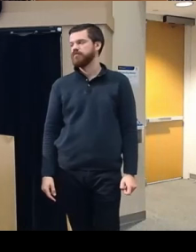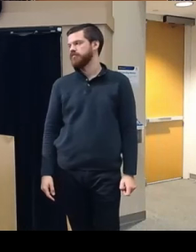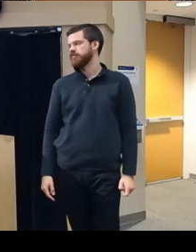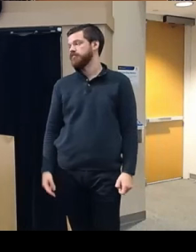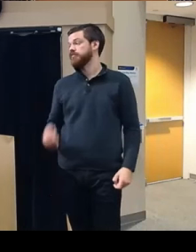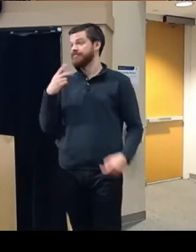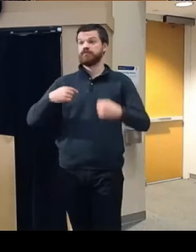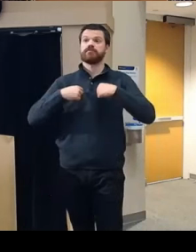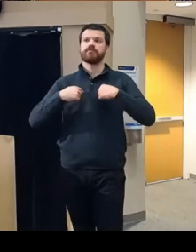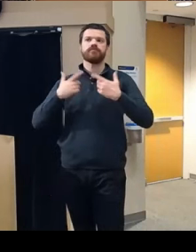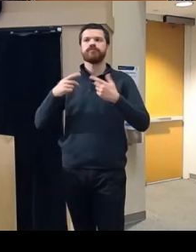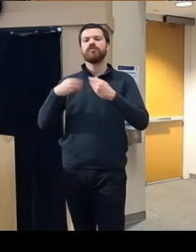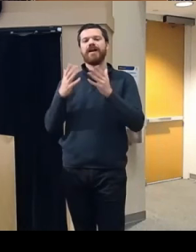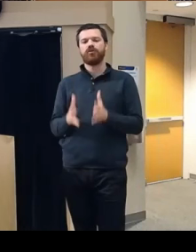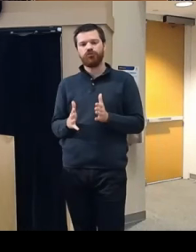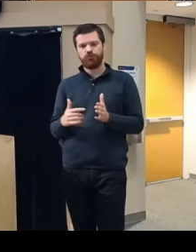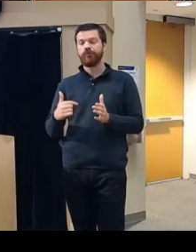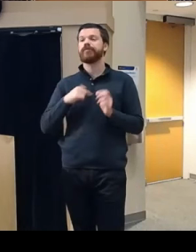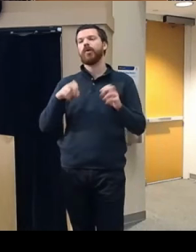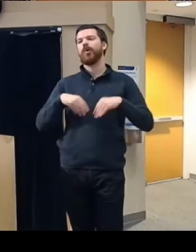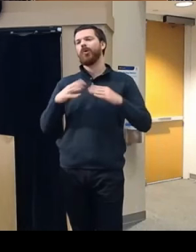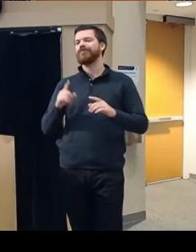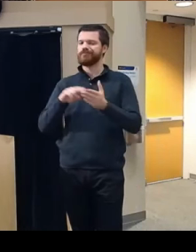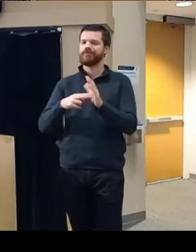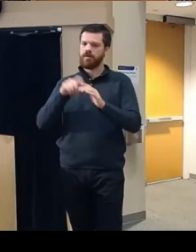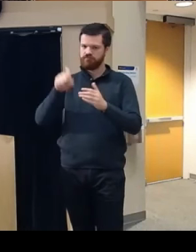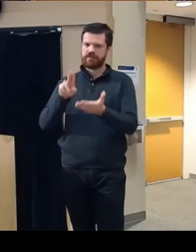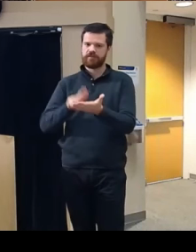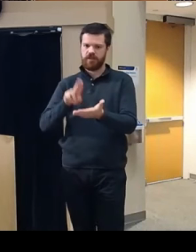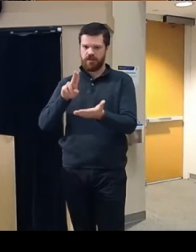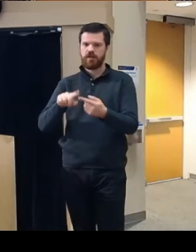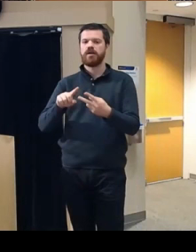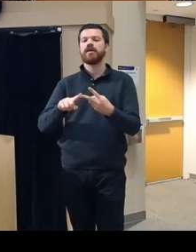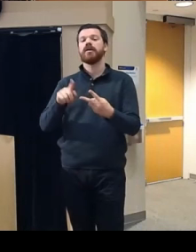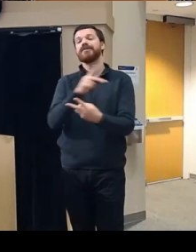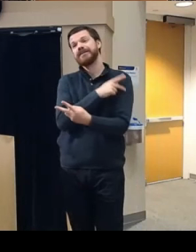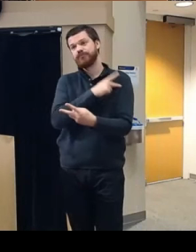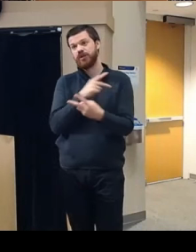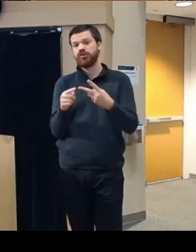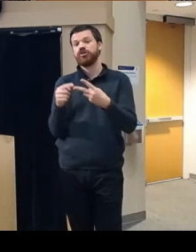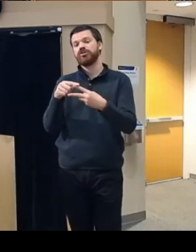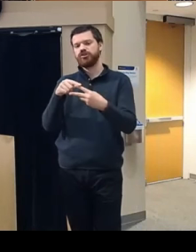a provider here and I'm the owner and I must sign and the patient um is listed on here as